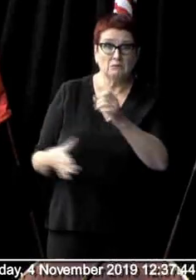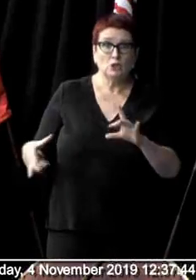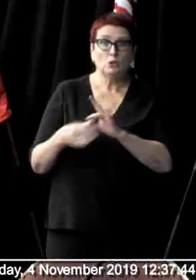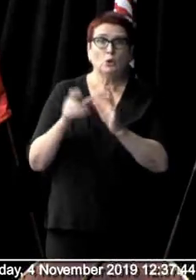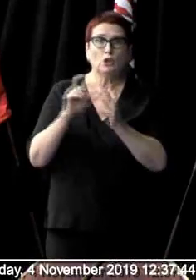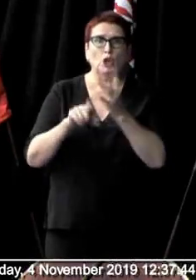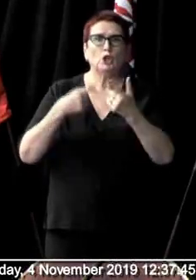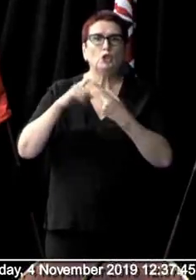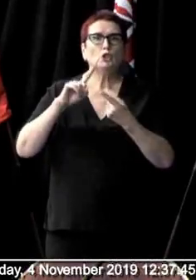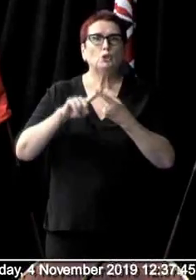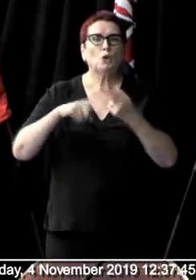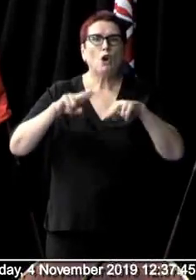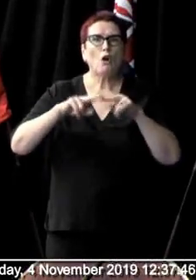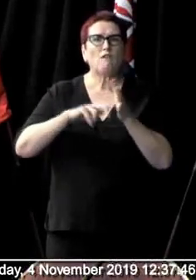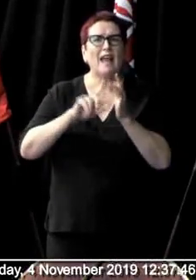Deadly Dukes Program,